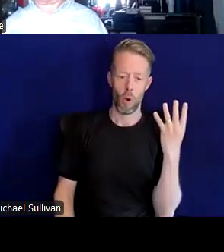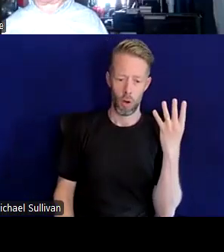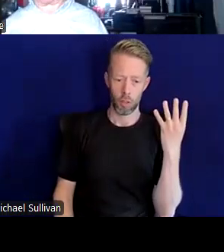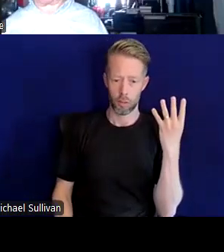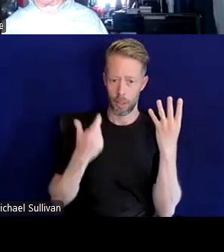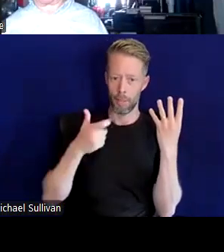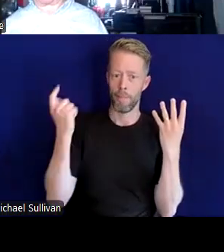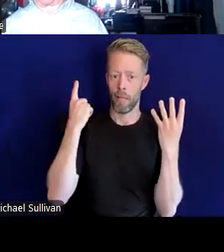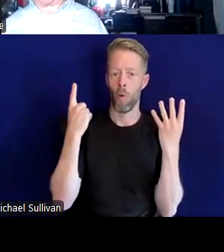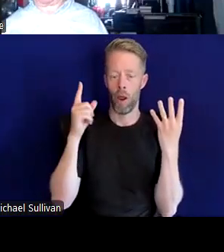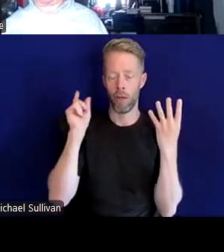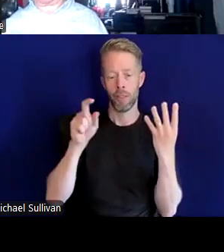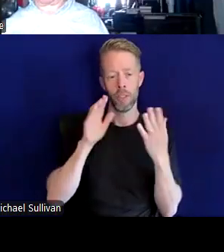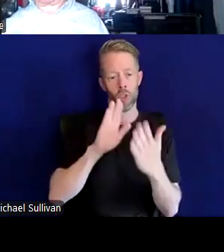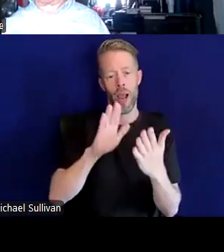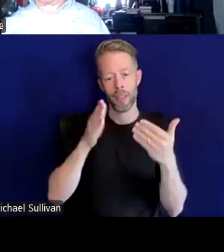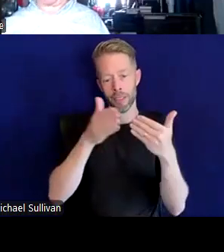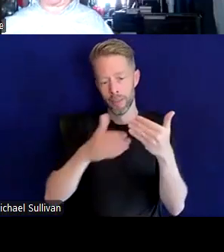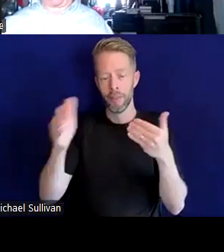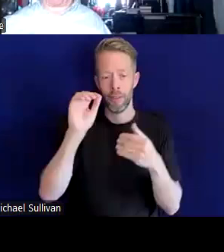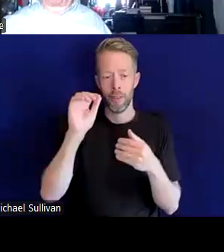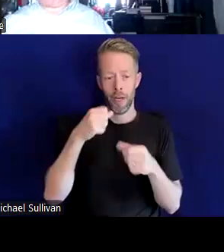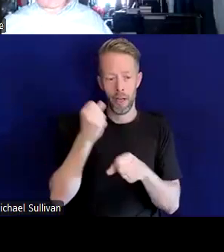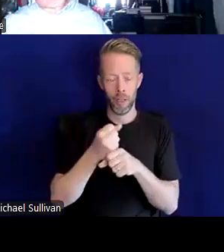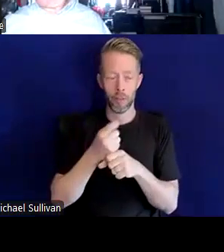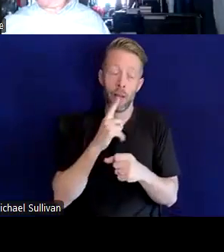seem like four big ones that need to be addressed in the next